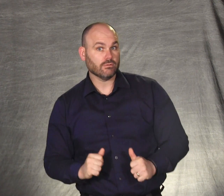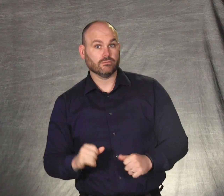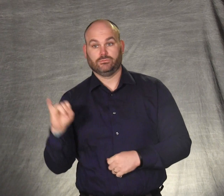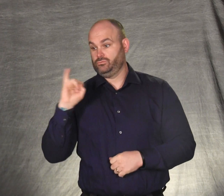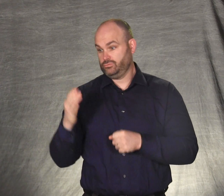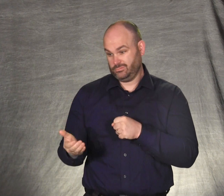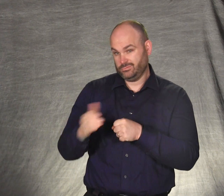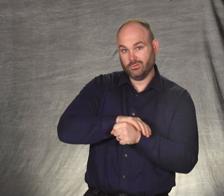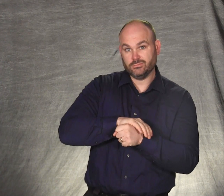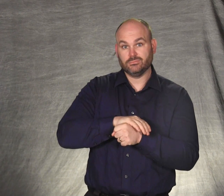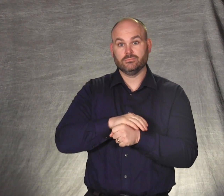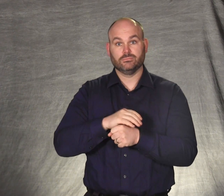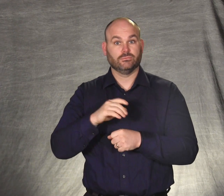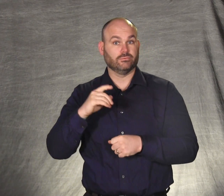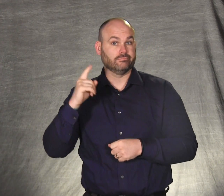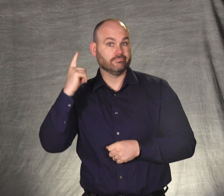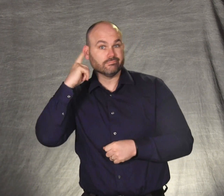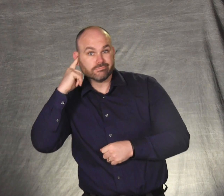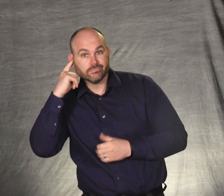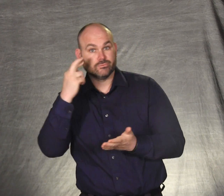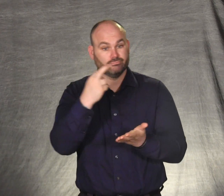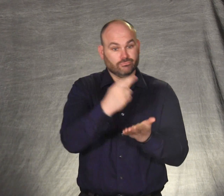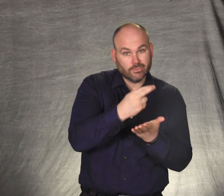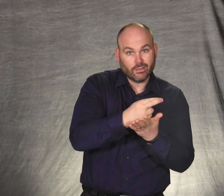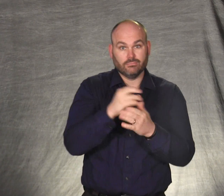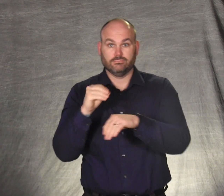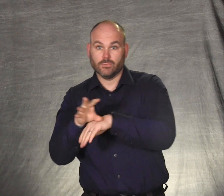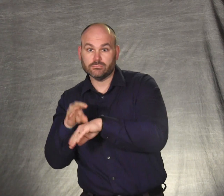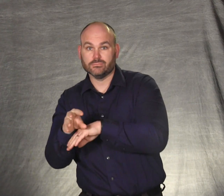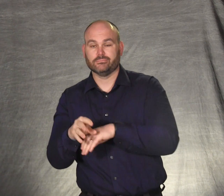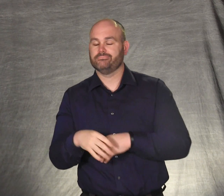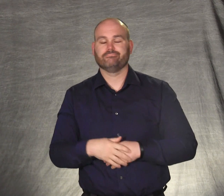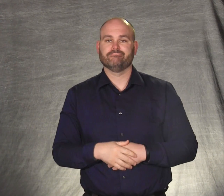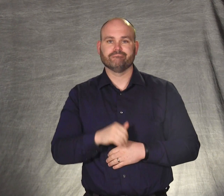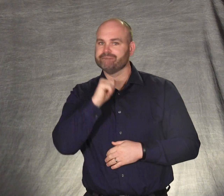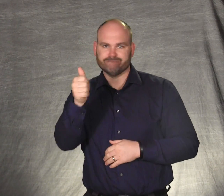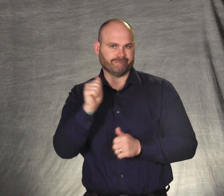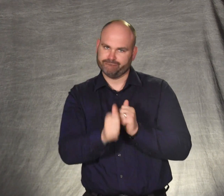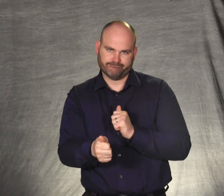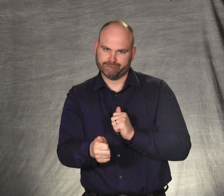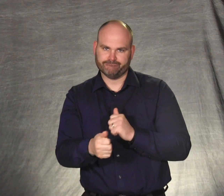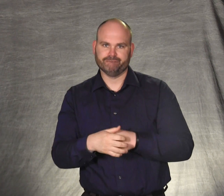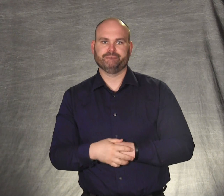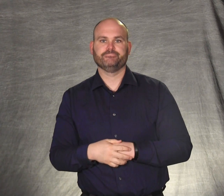Insurance Coverage for Audiological Rehab Counseling NOT PASSED